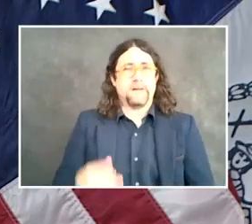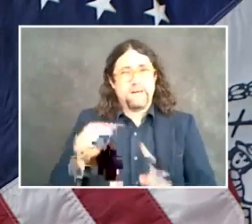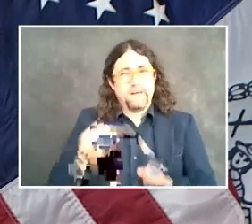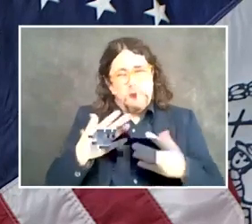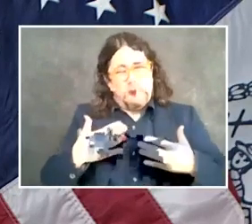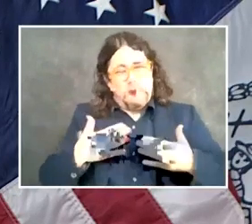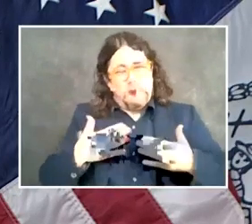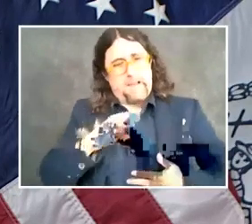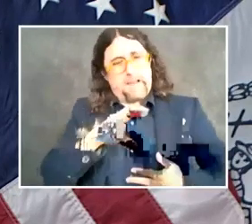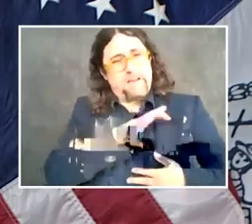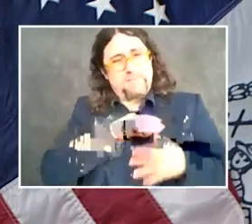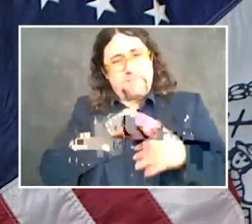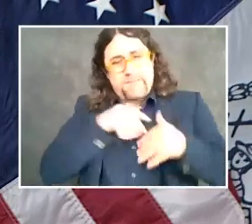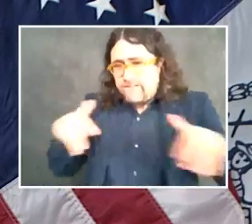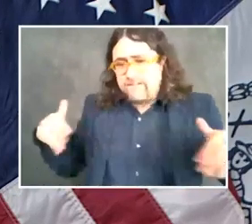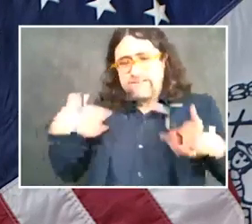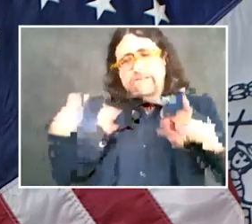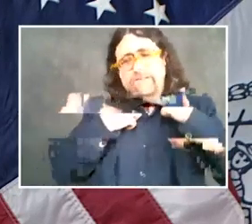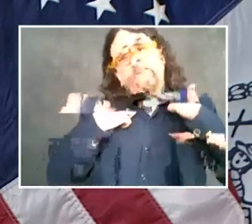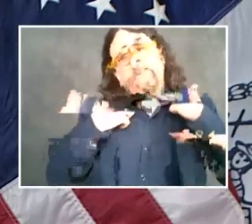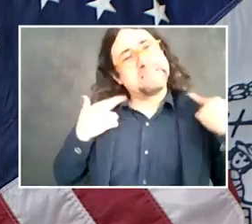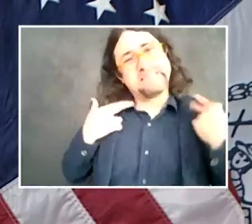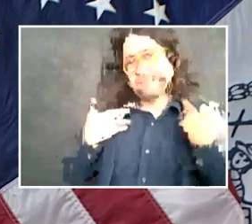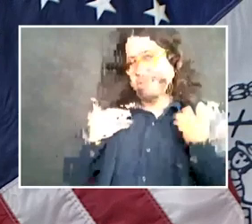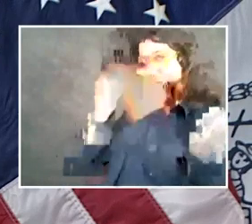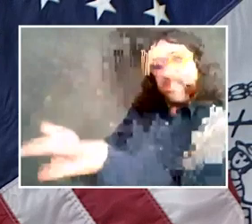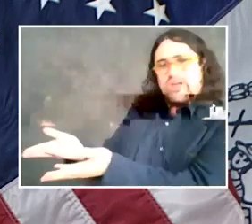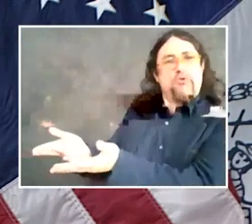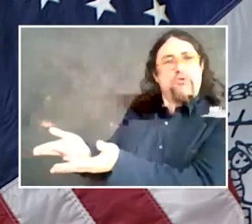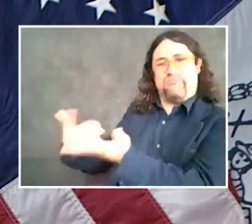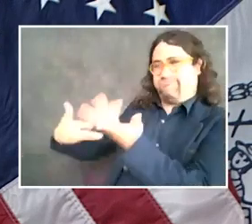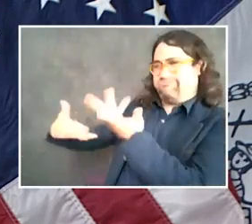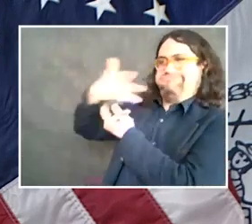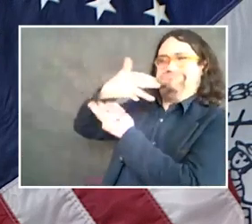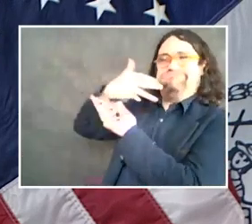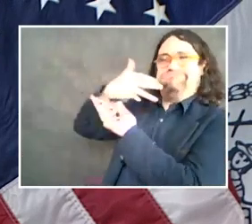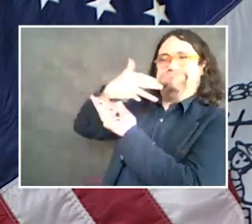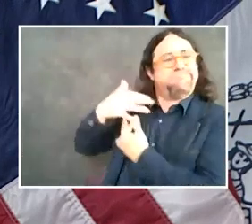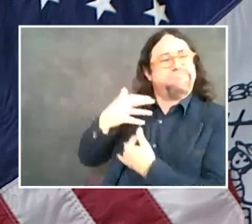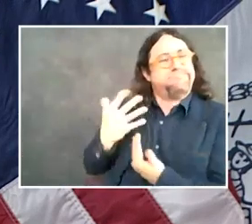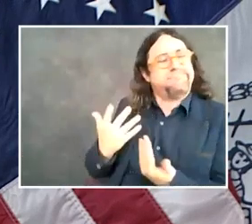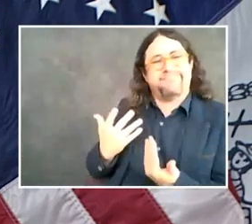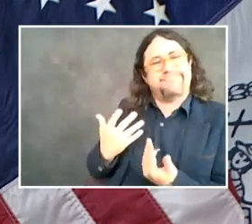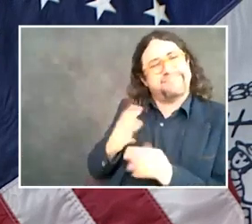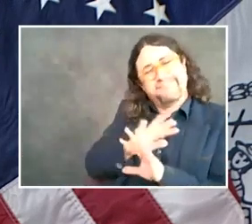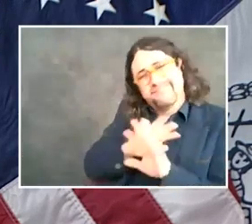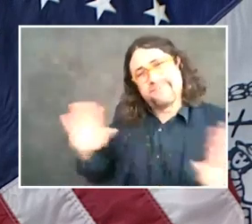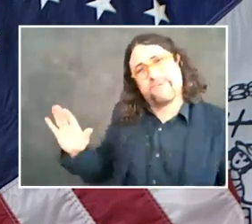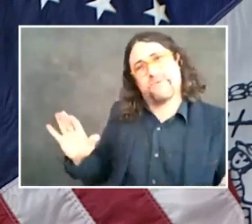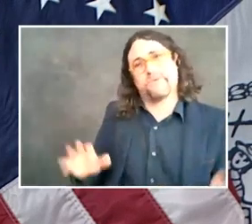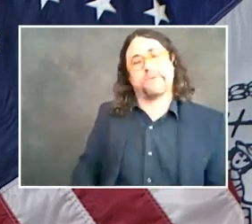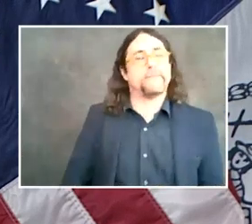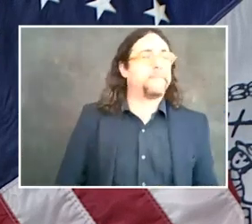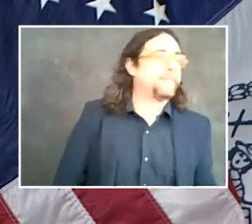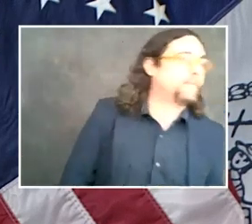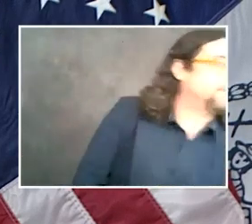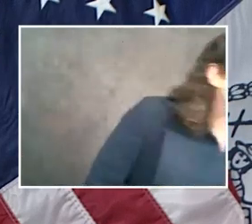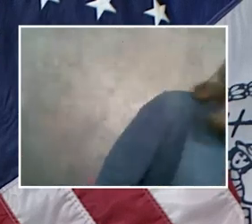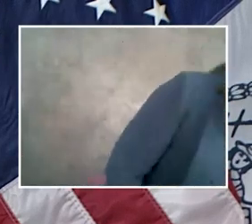RISK AND IT'S UNACCEPTABLE.